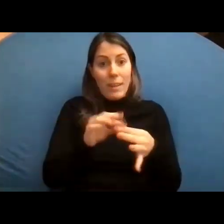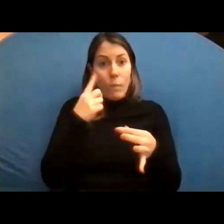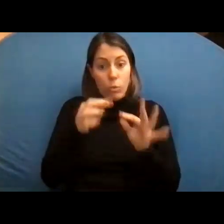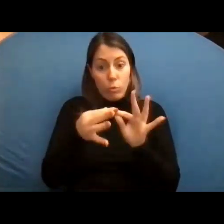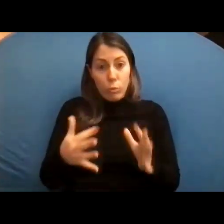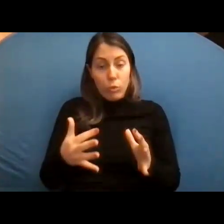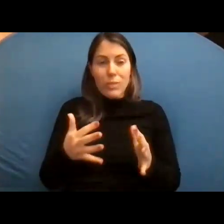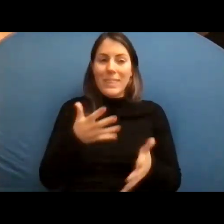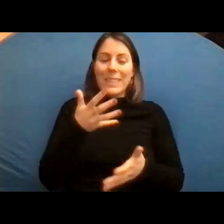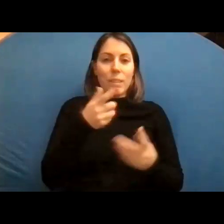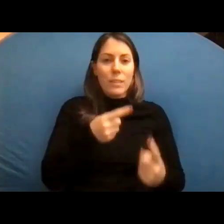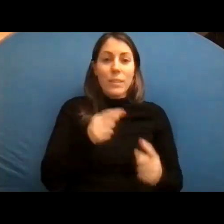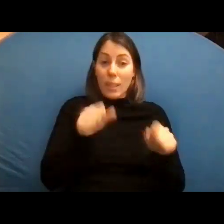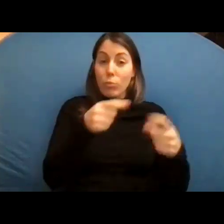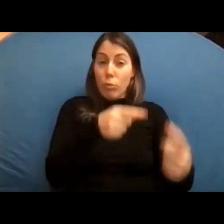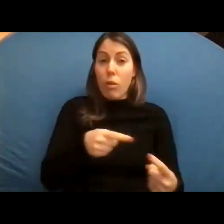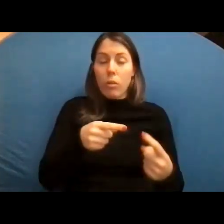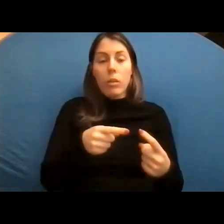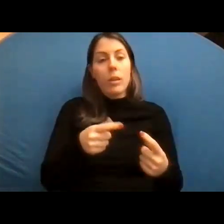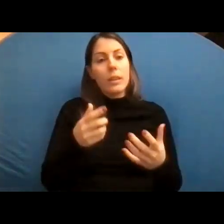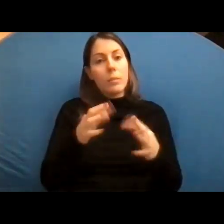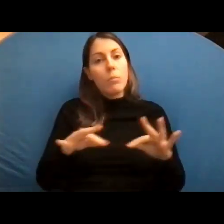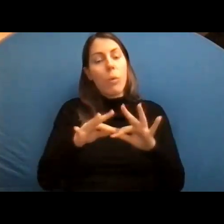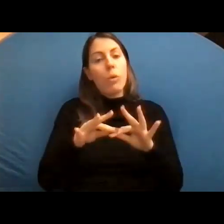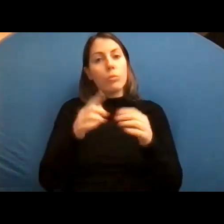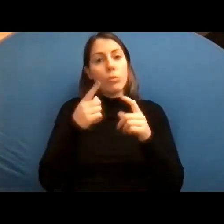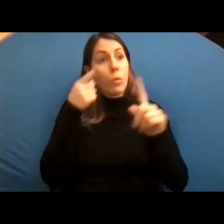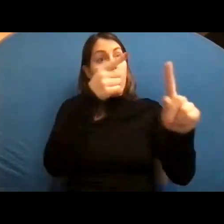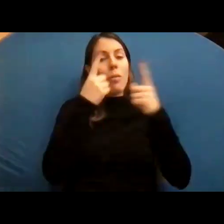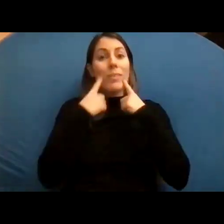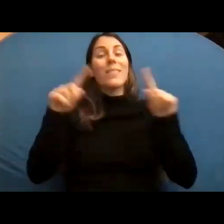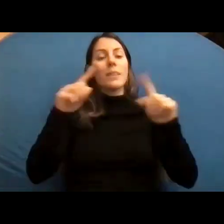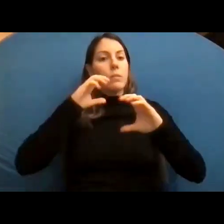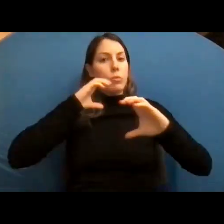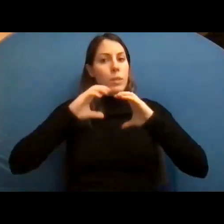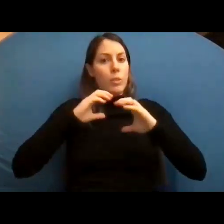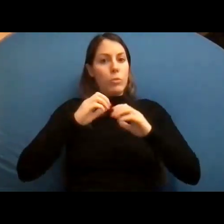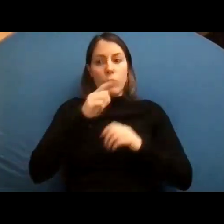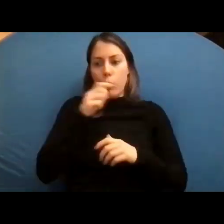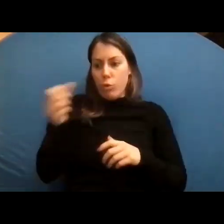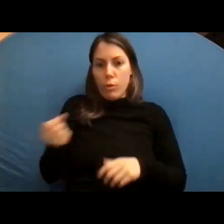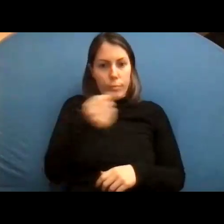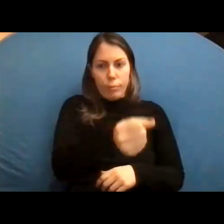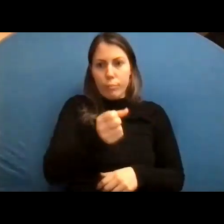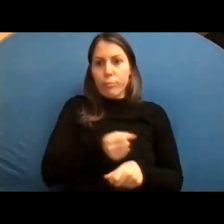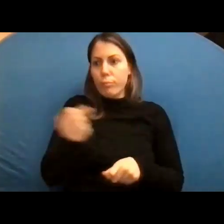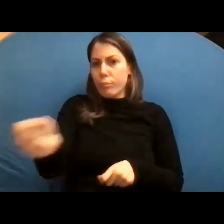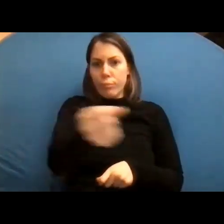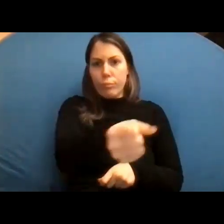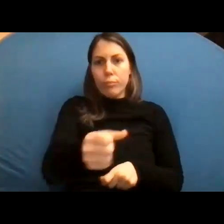interpreters and for people who work with deaf and hard-of-hearing consumers, for them to try to always be working